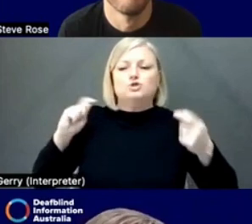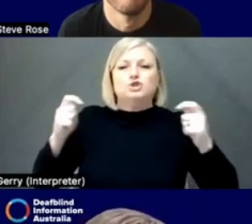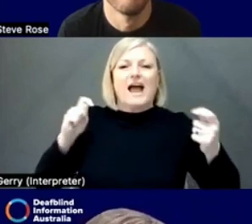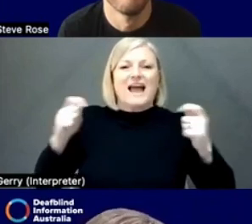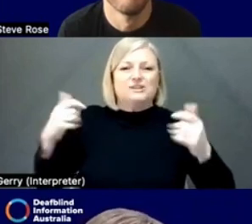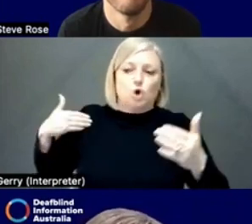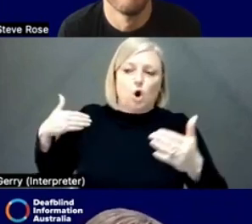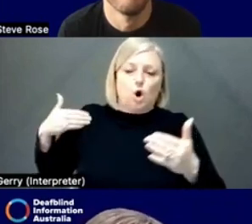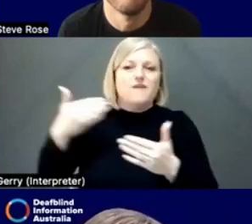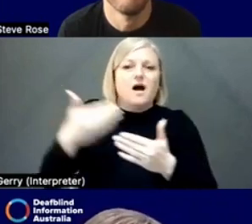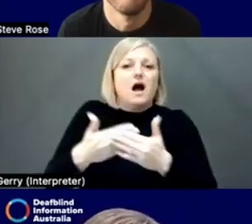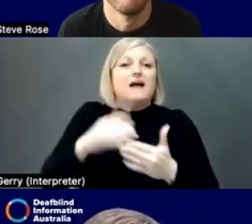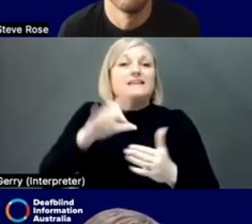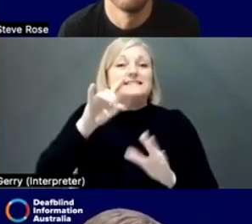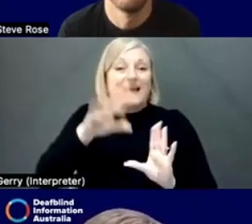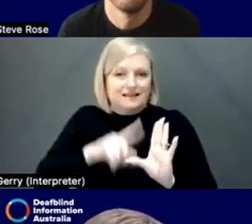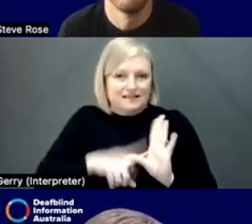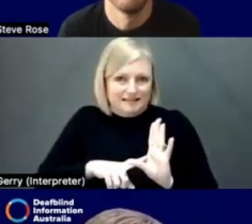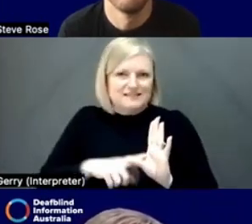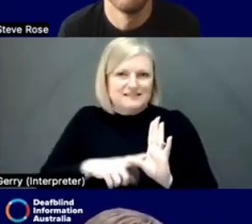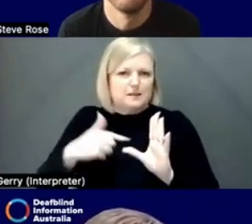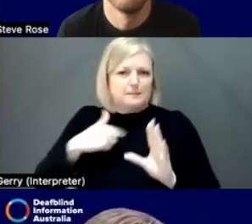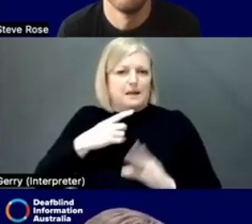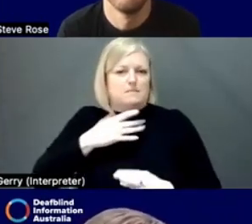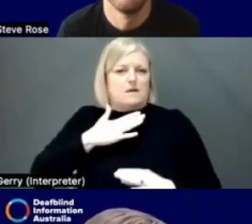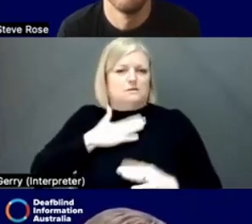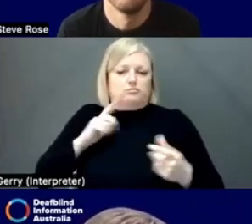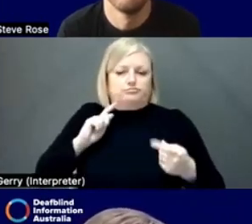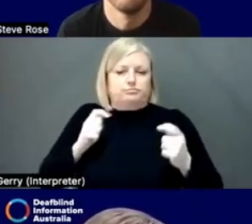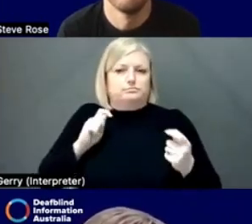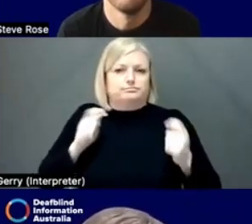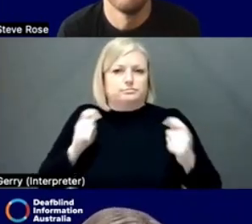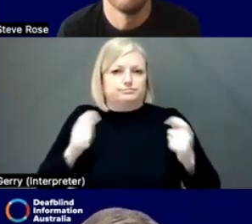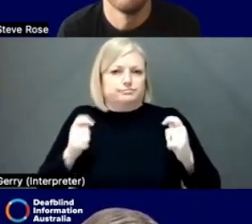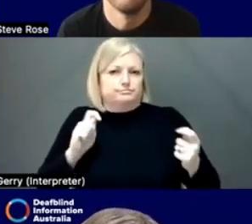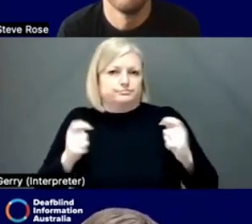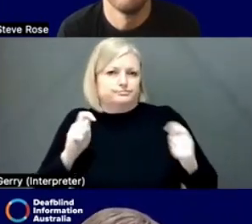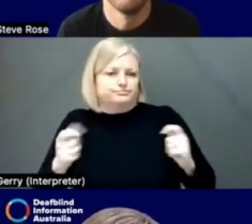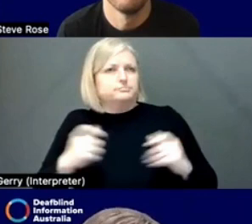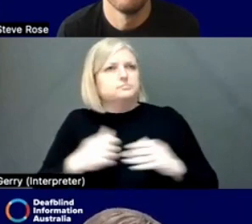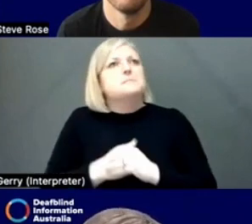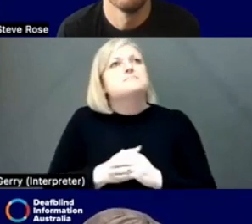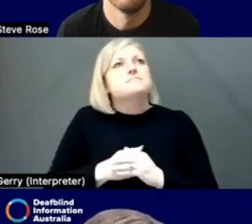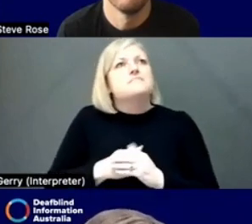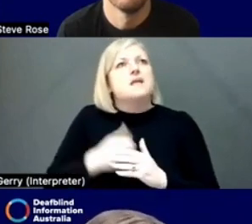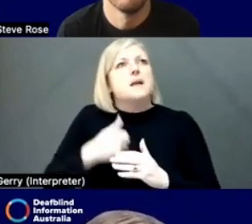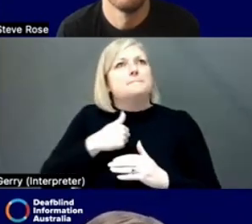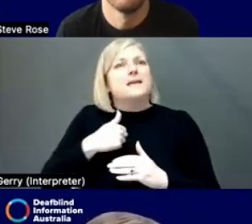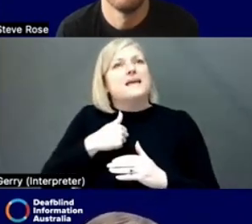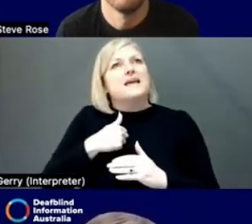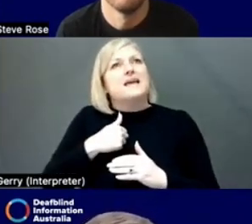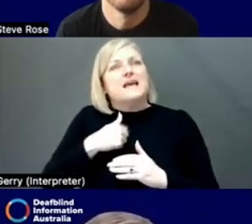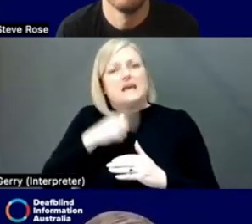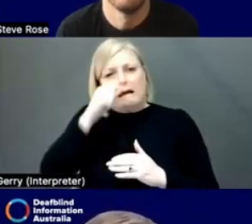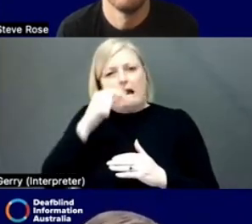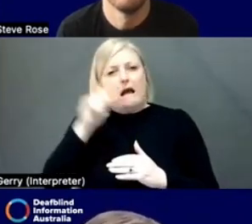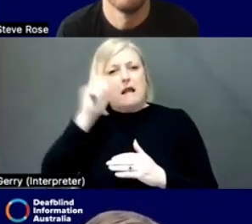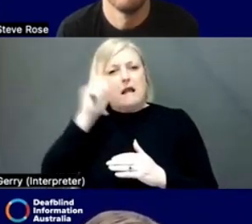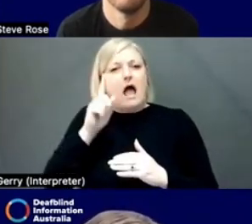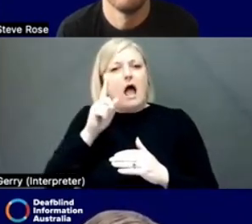that has allowed me to be a more natural storyteller… whether it be a sequenced event,